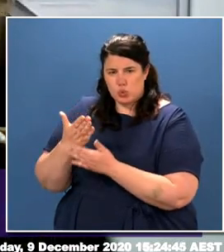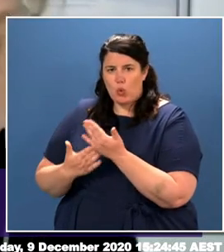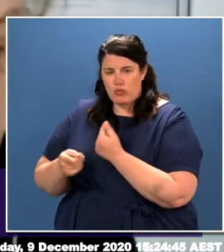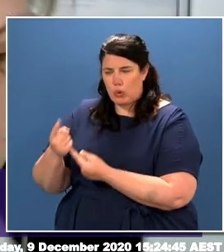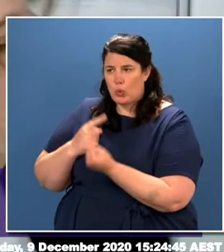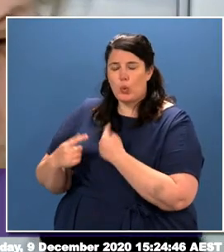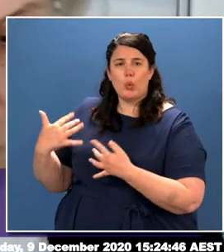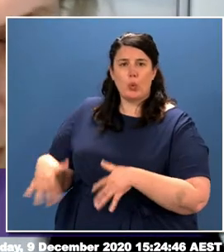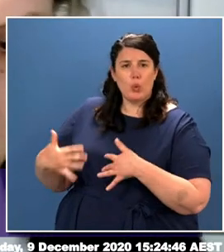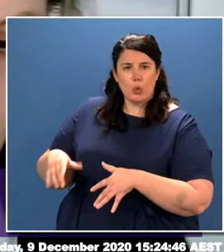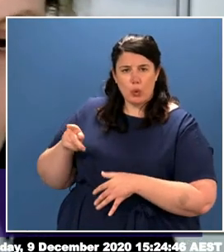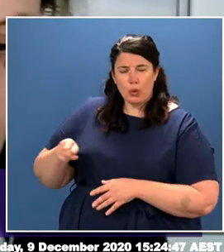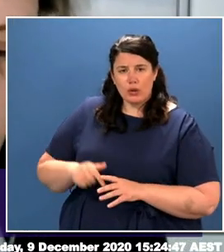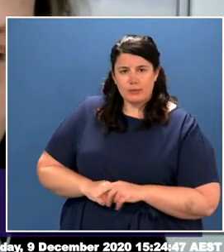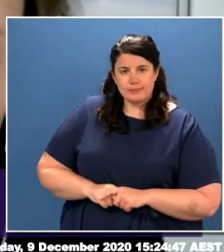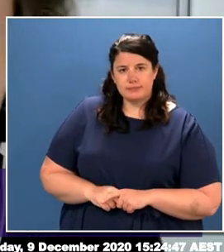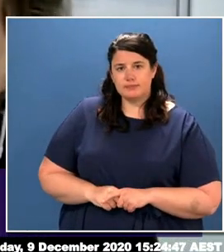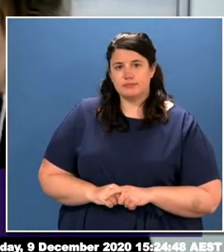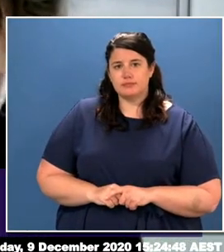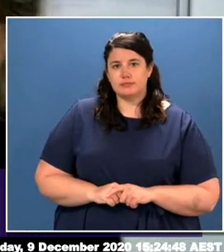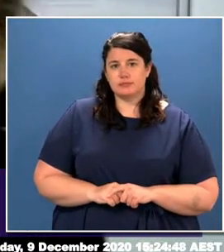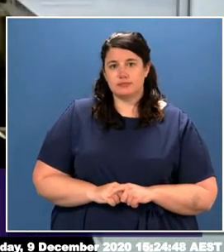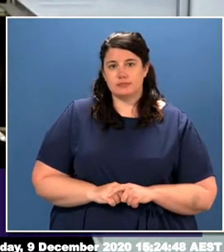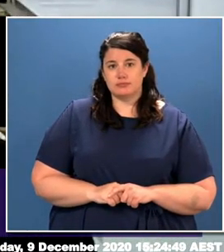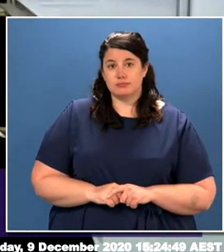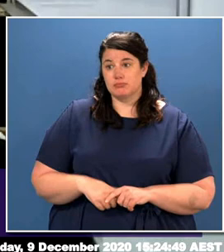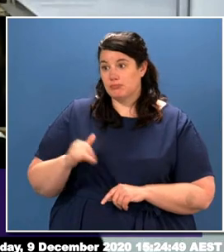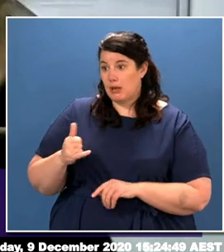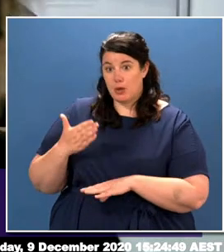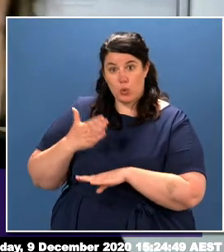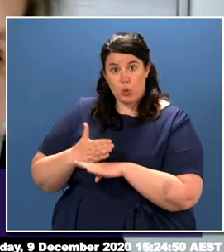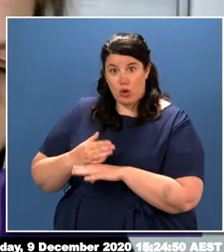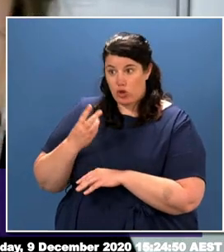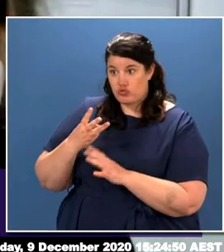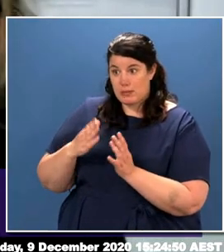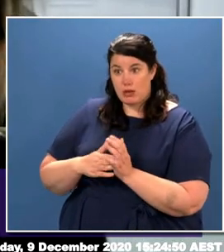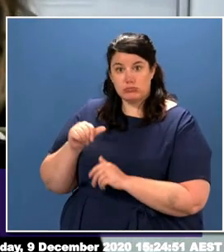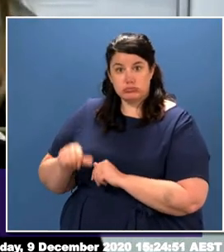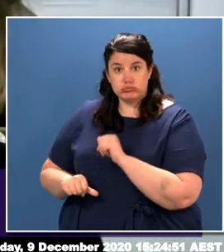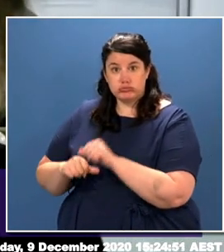Is, you know, you may have a job for three months but you've been unemployed for